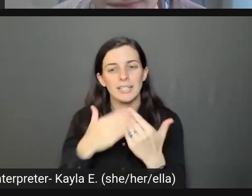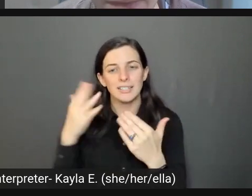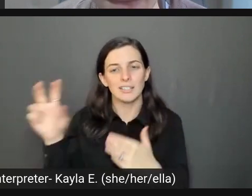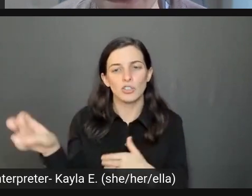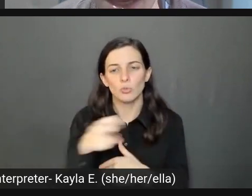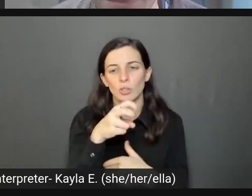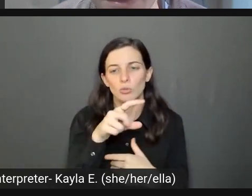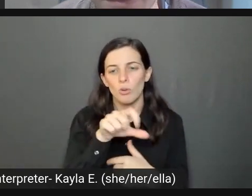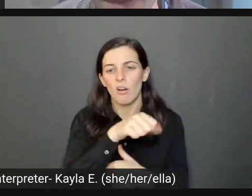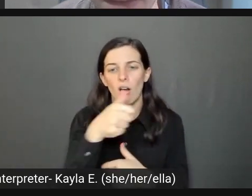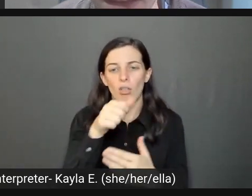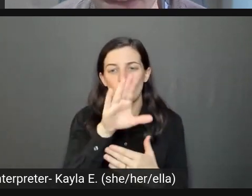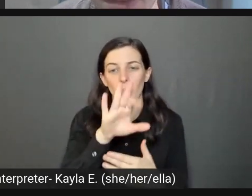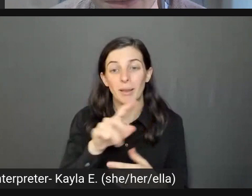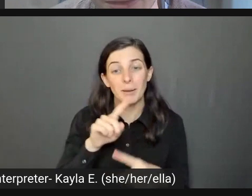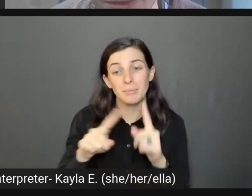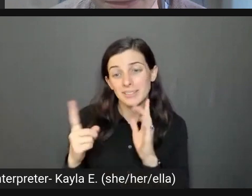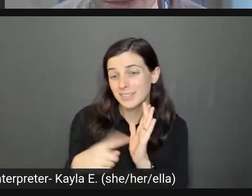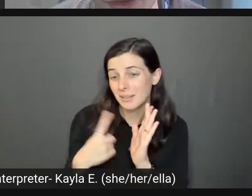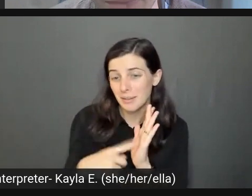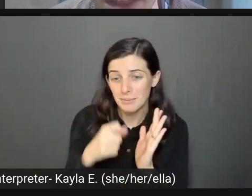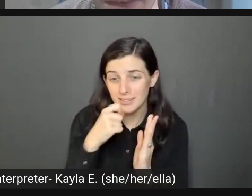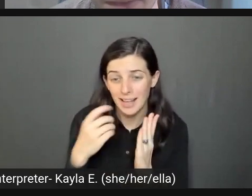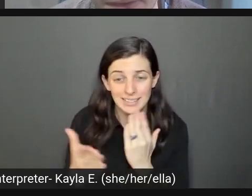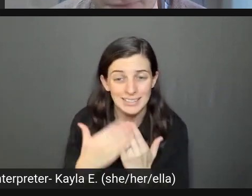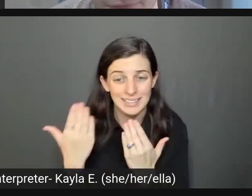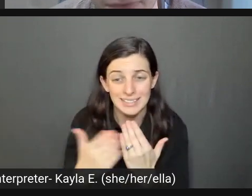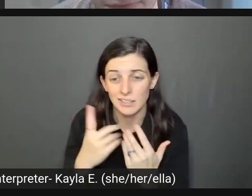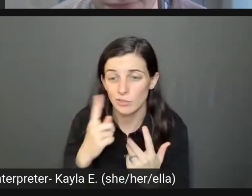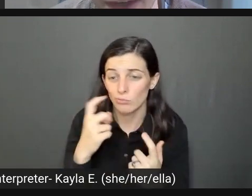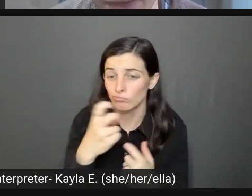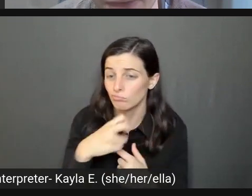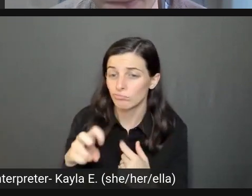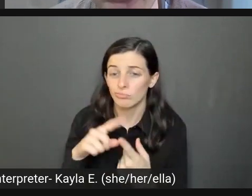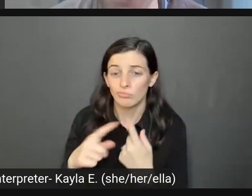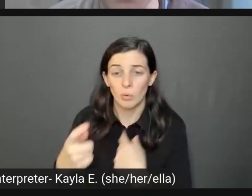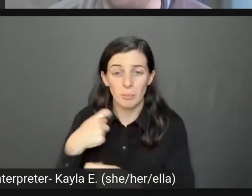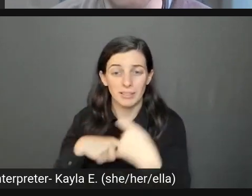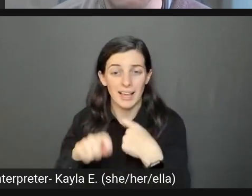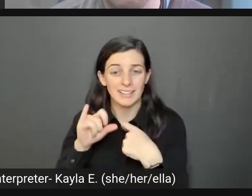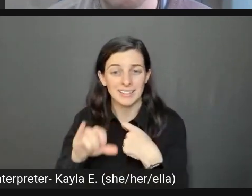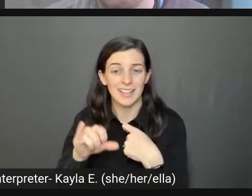Sometimes it's not that easy to replace the vendor,